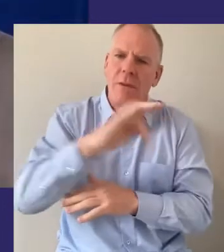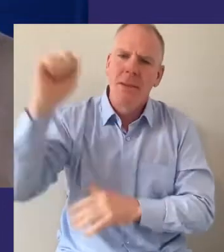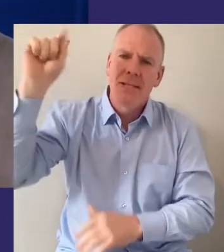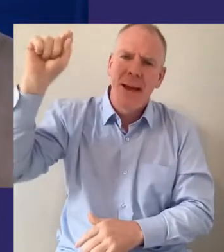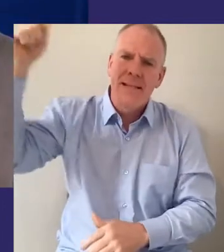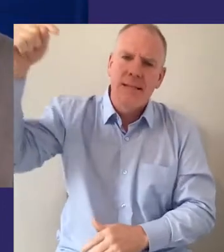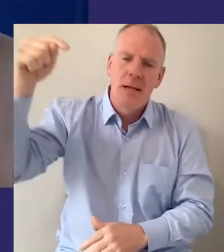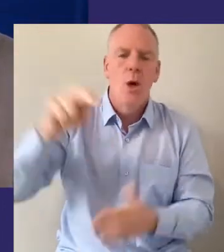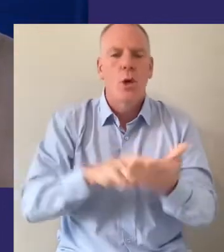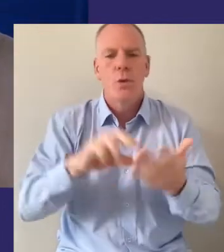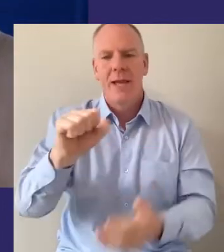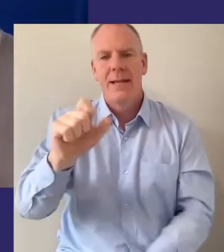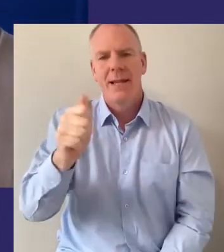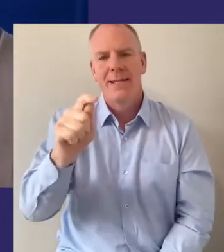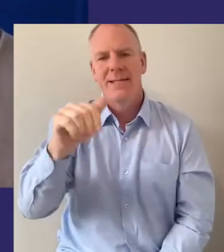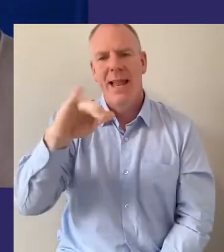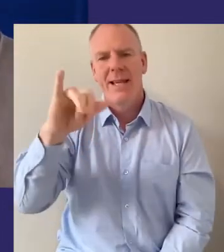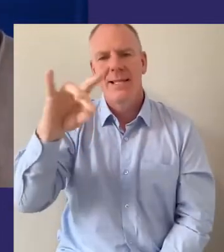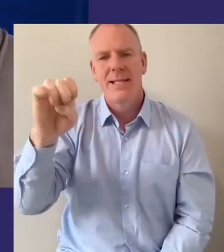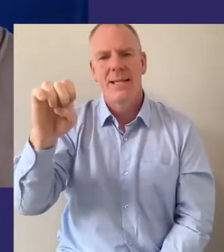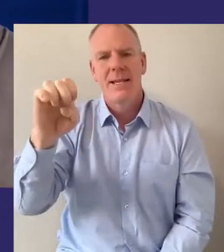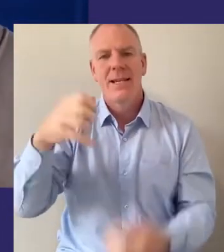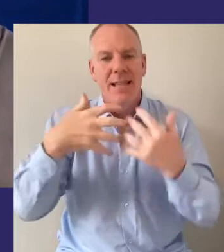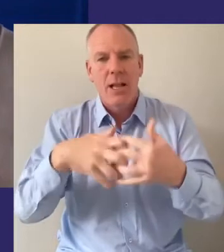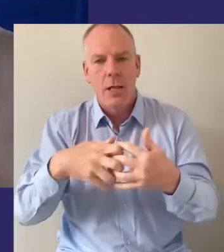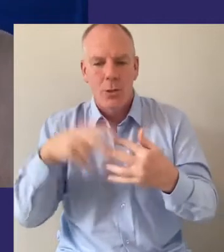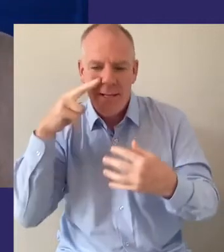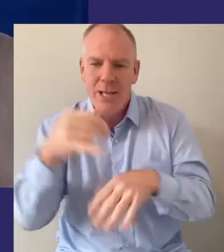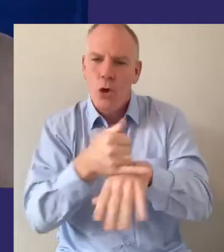I use satellite technology to monitor the colour of our ocean. Funnily enough, it's